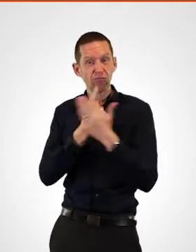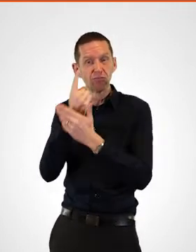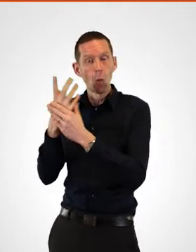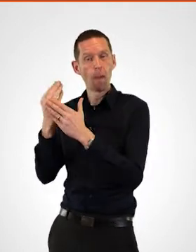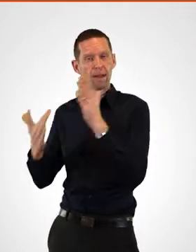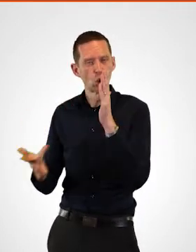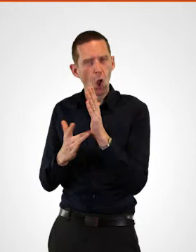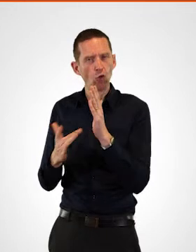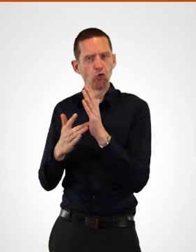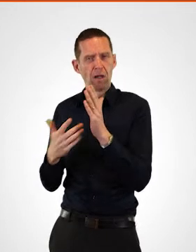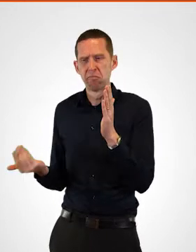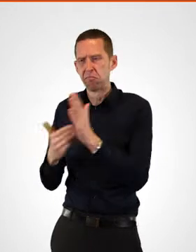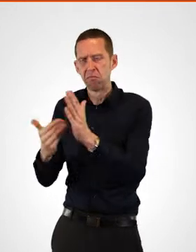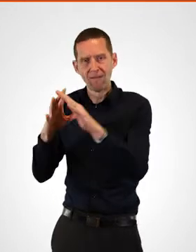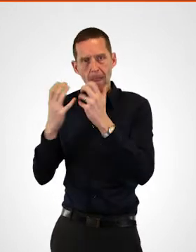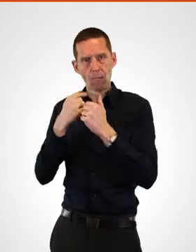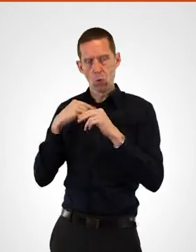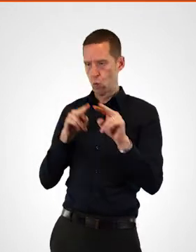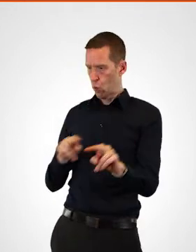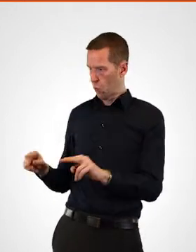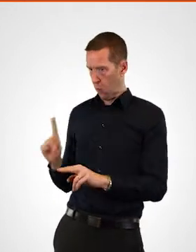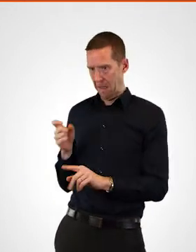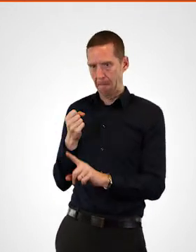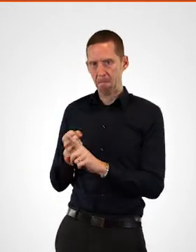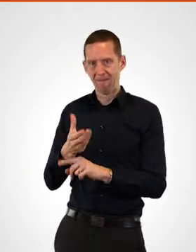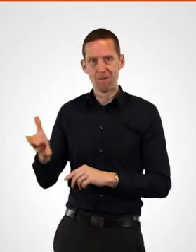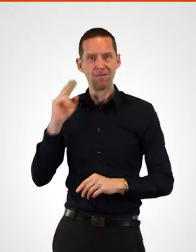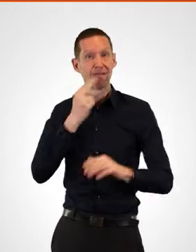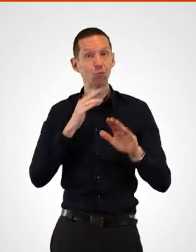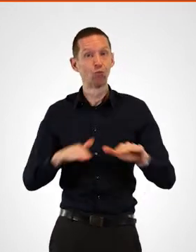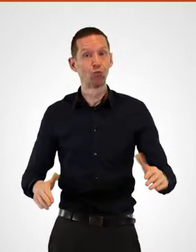and we need to try to understand what sort of impact they're having for deaf children.